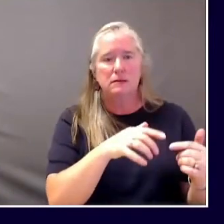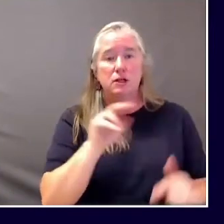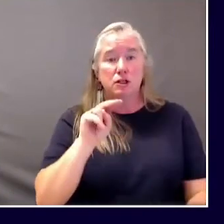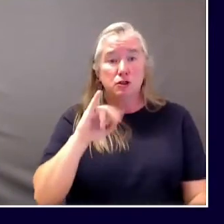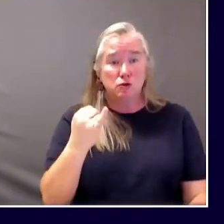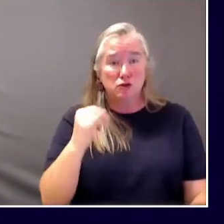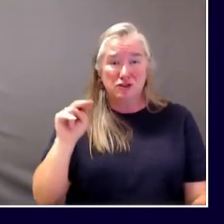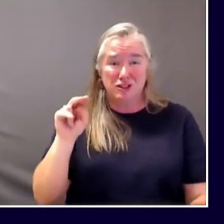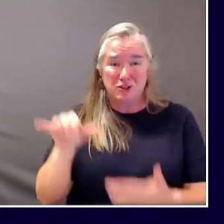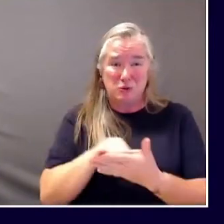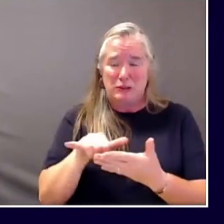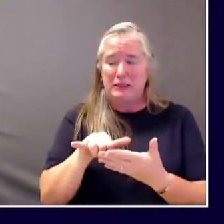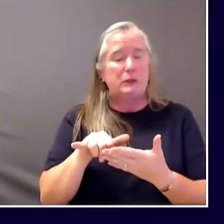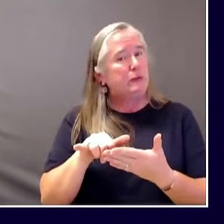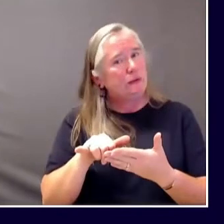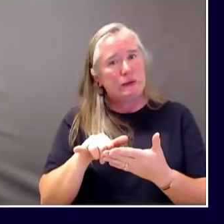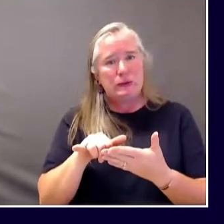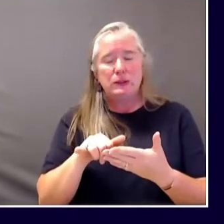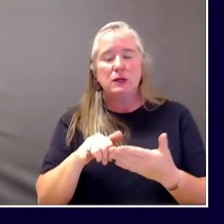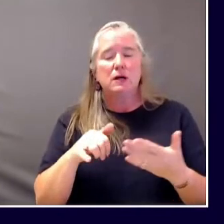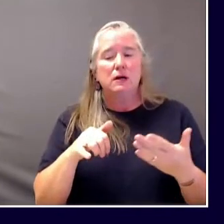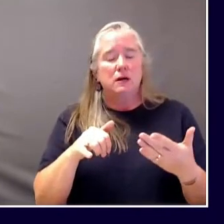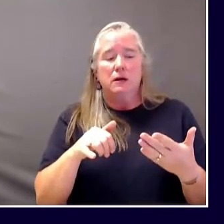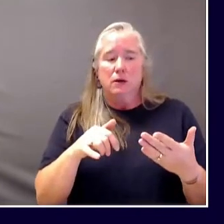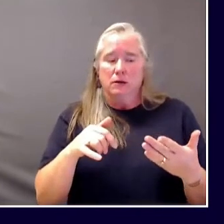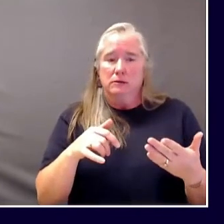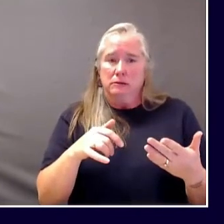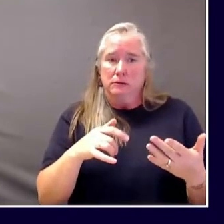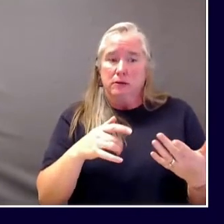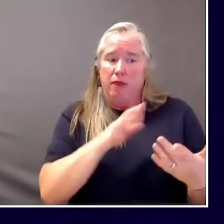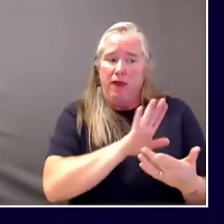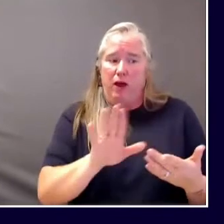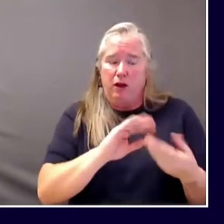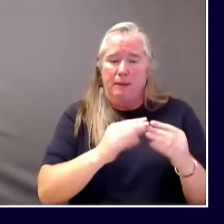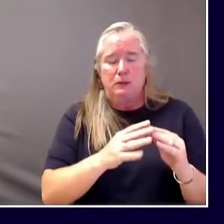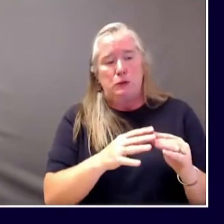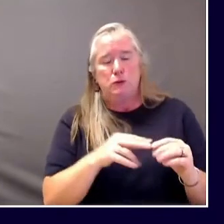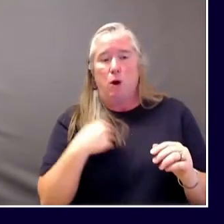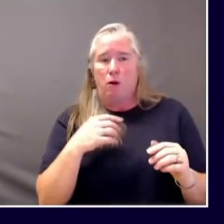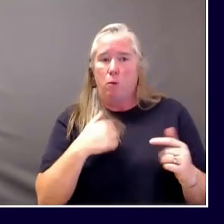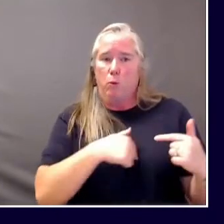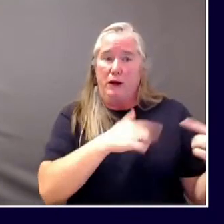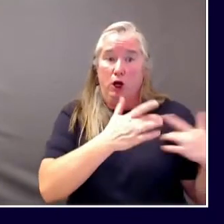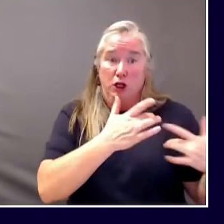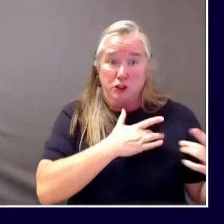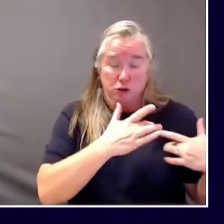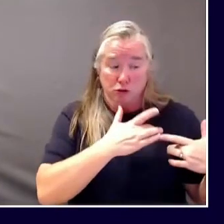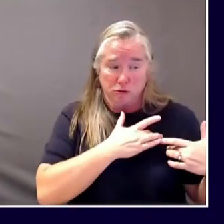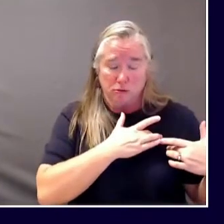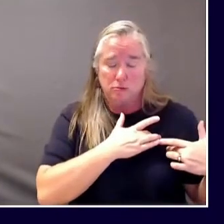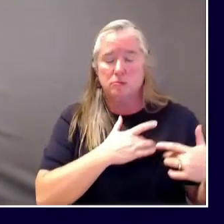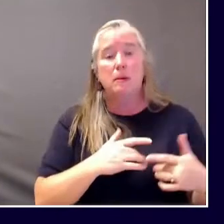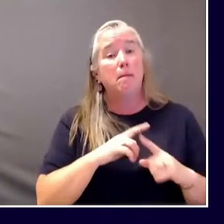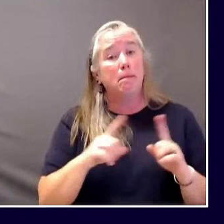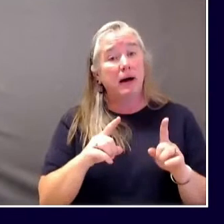are not good we're not prepared to change